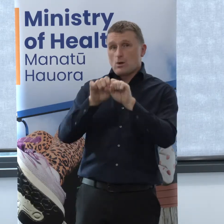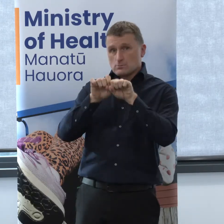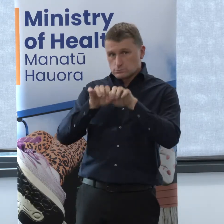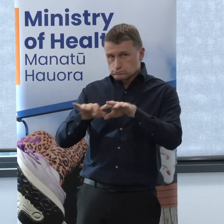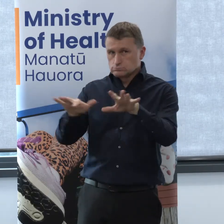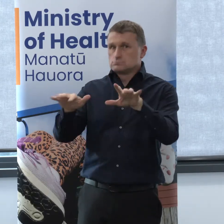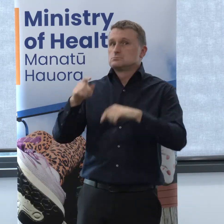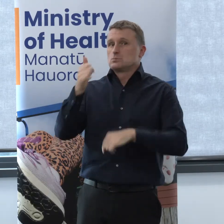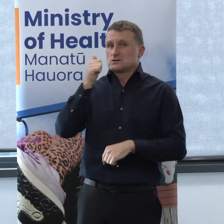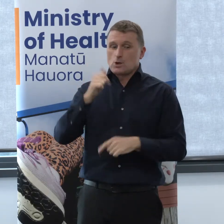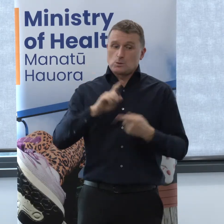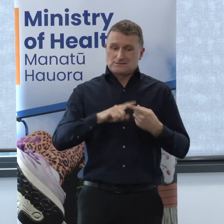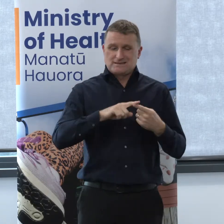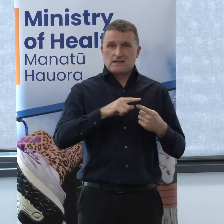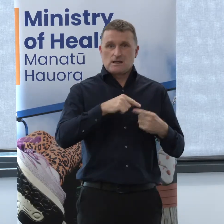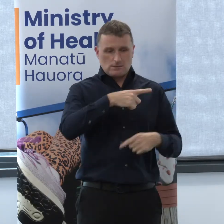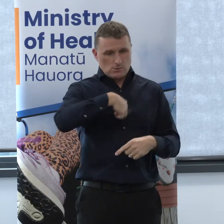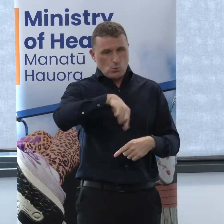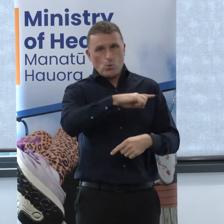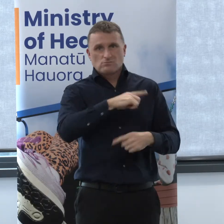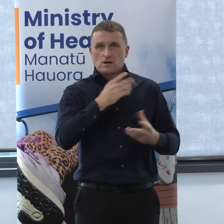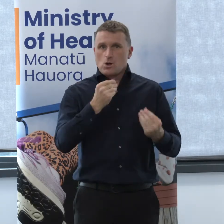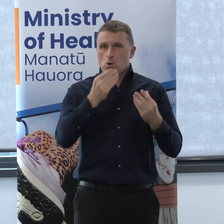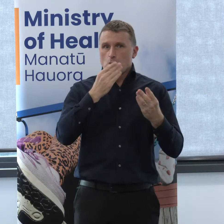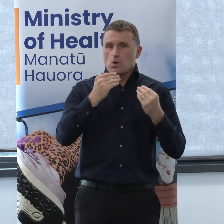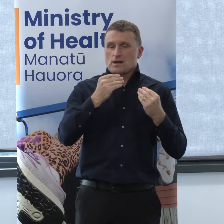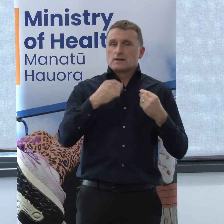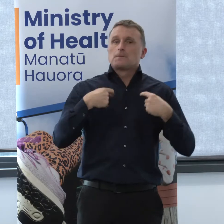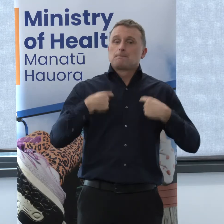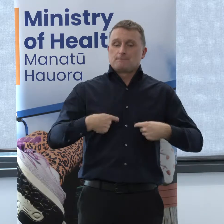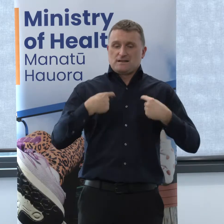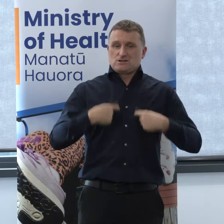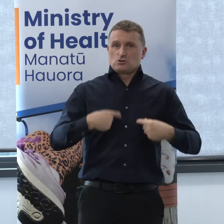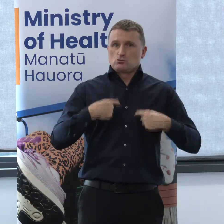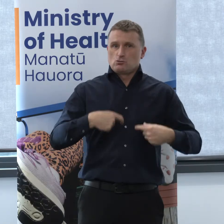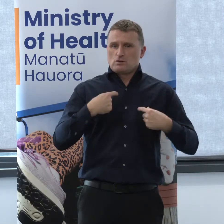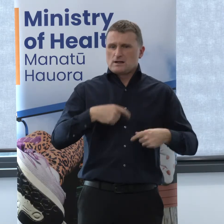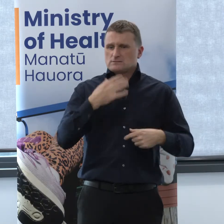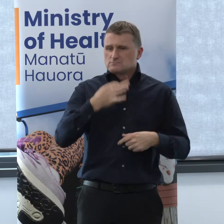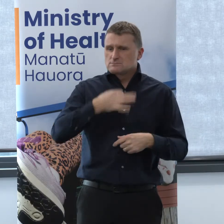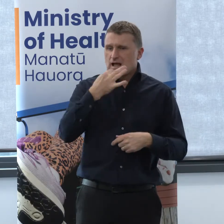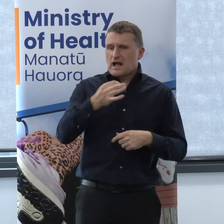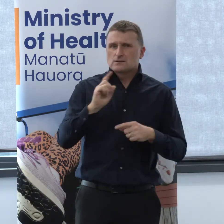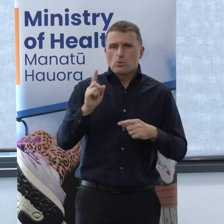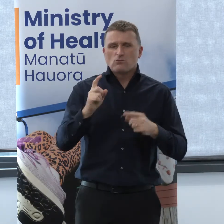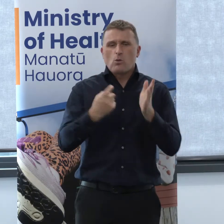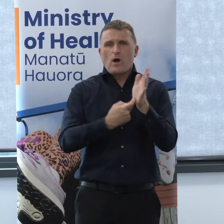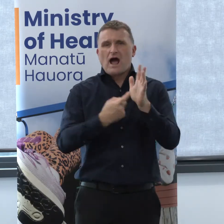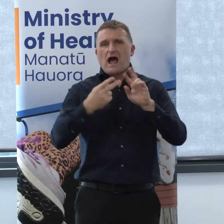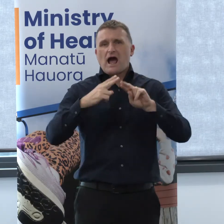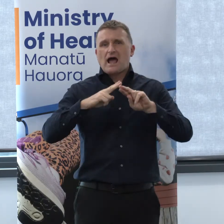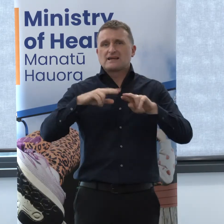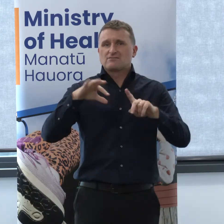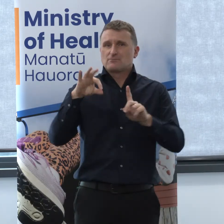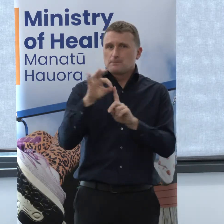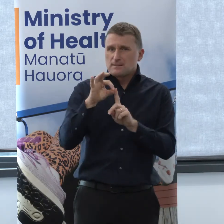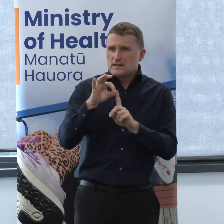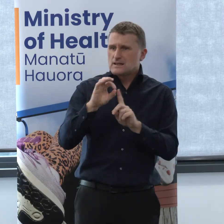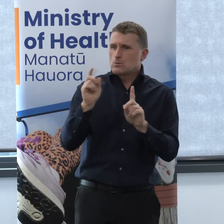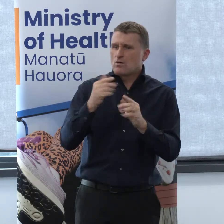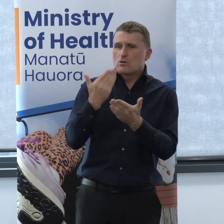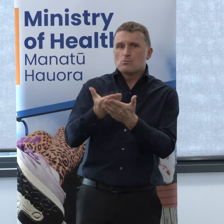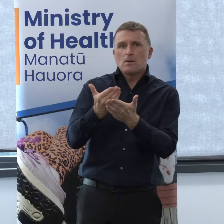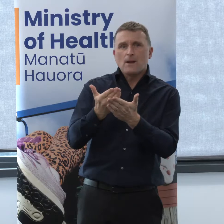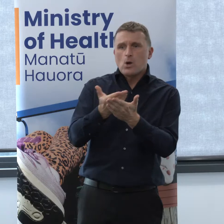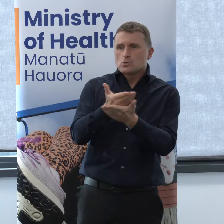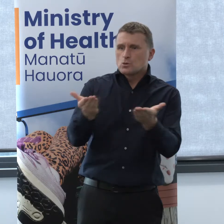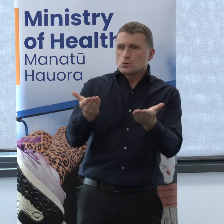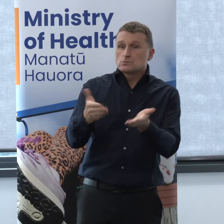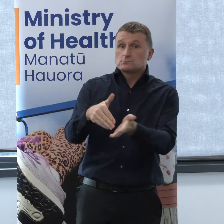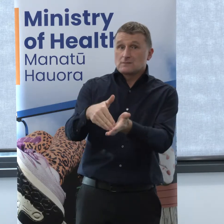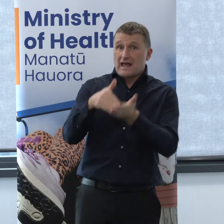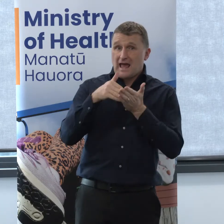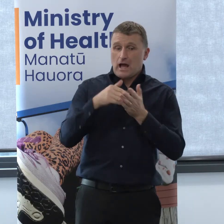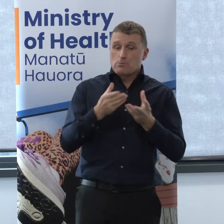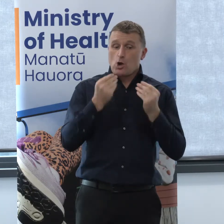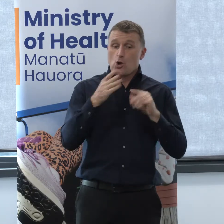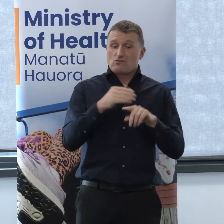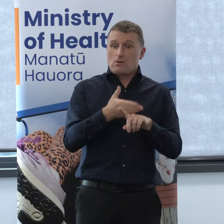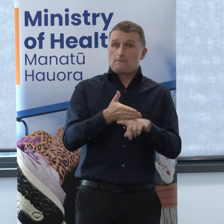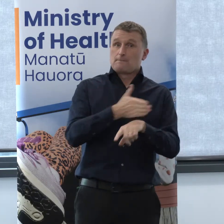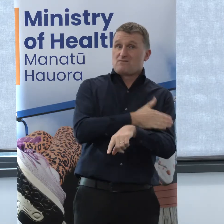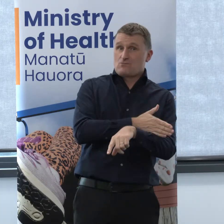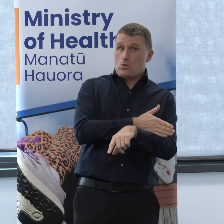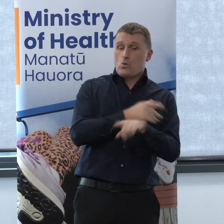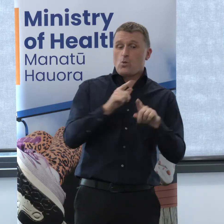for us to learn.